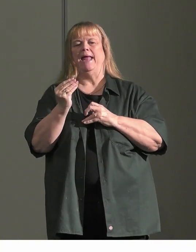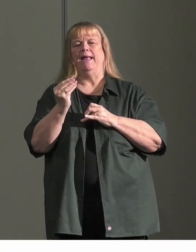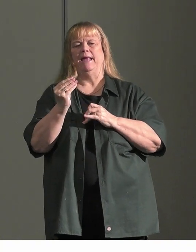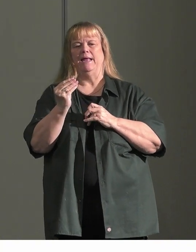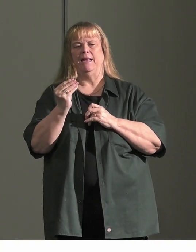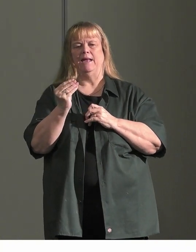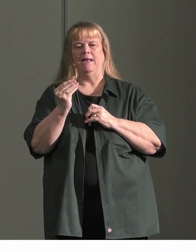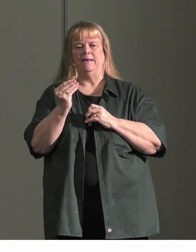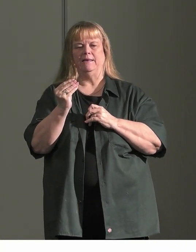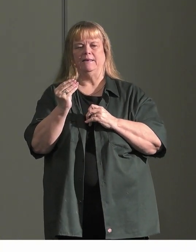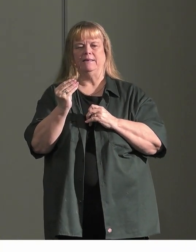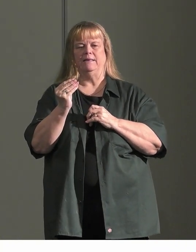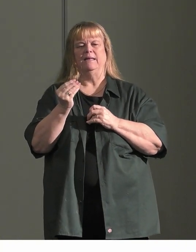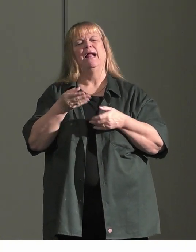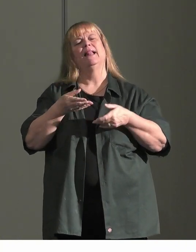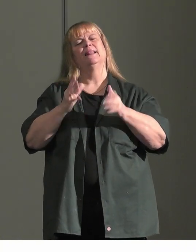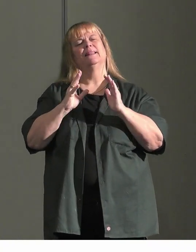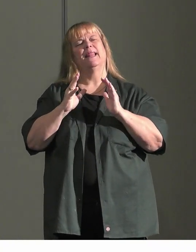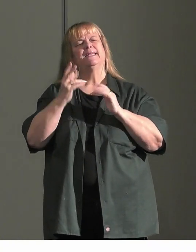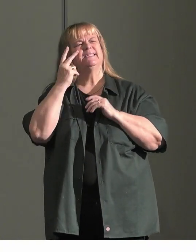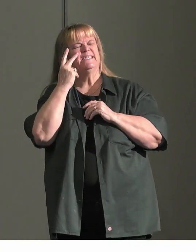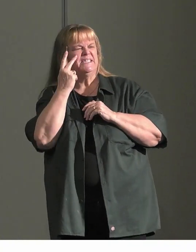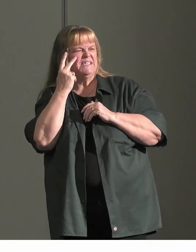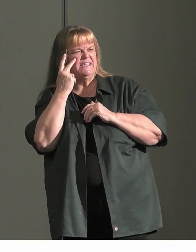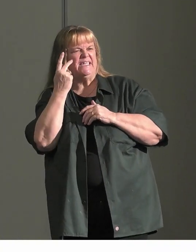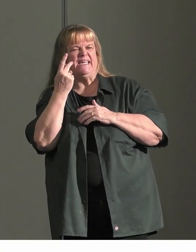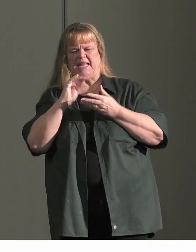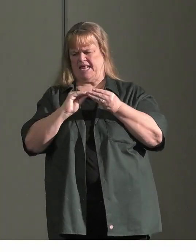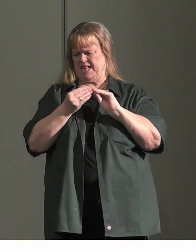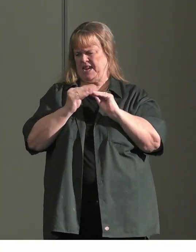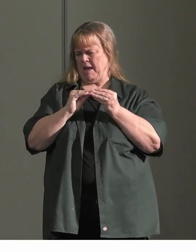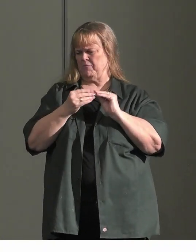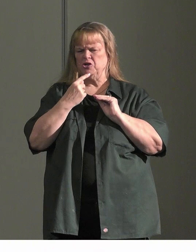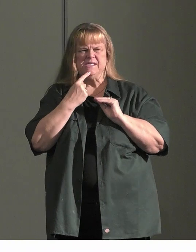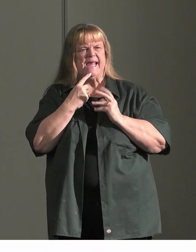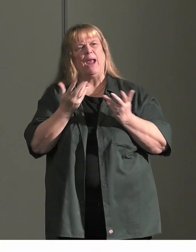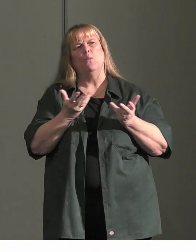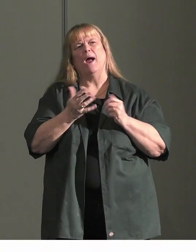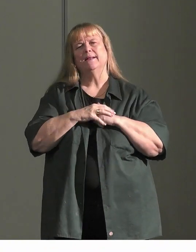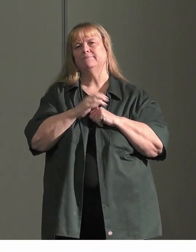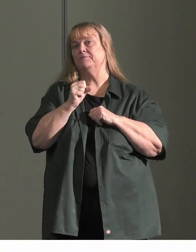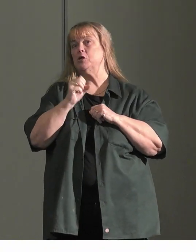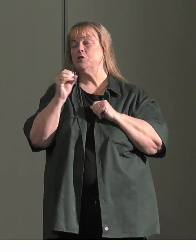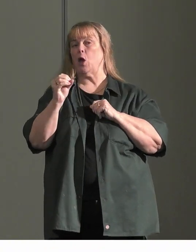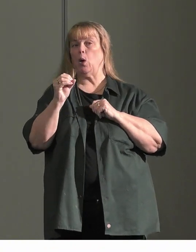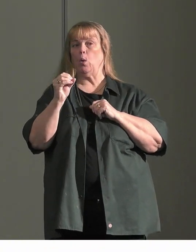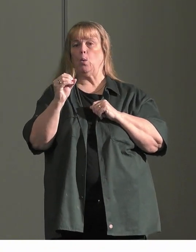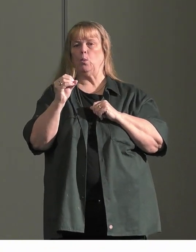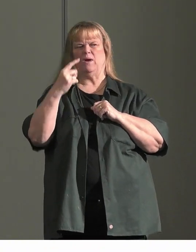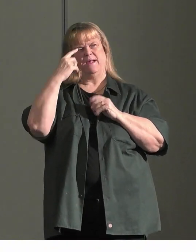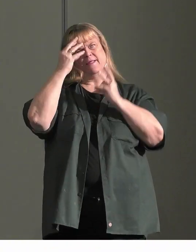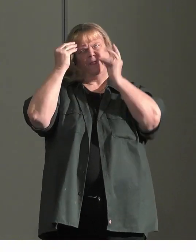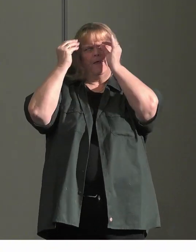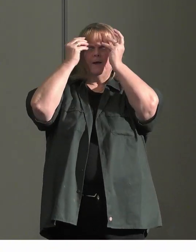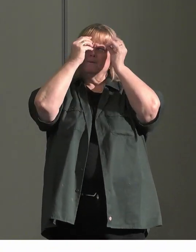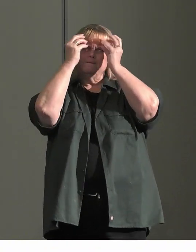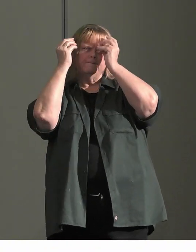we thought, let's see what the numbers say. And so, we thought about it in terms of